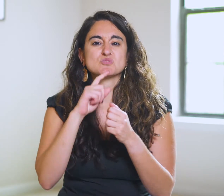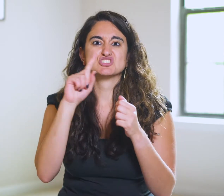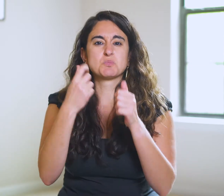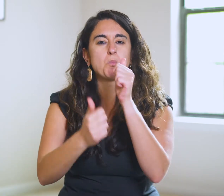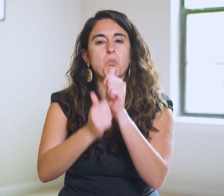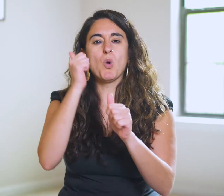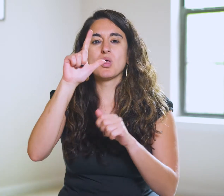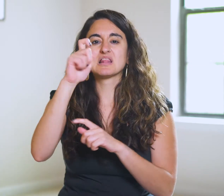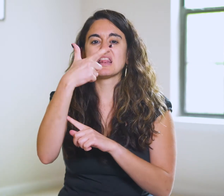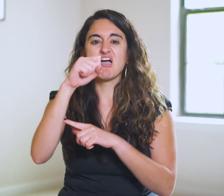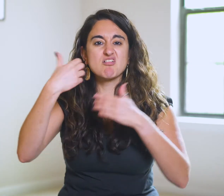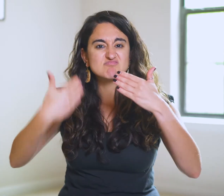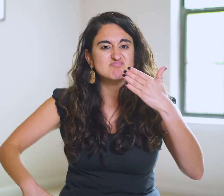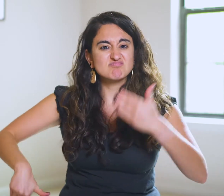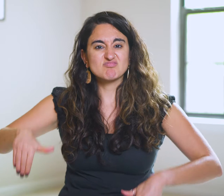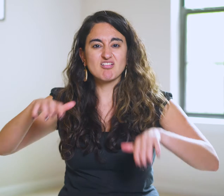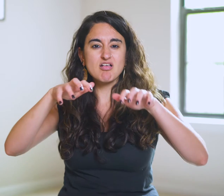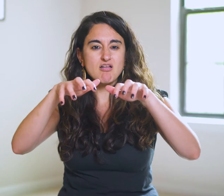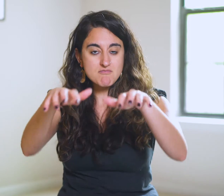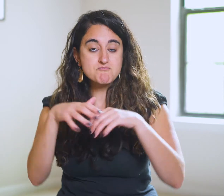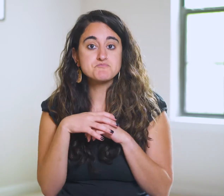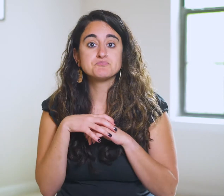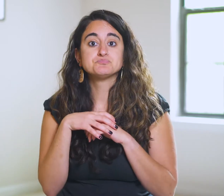As far as the eye can see, there’s nothing but femurs and fibulas.